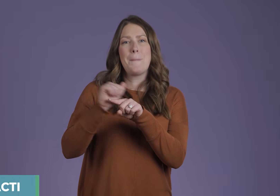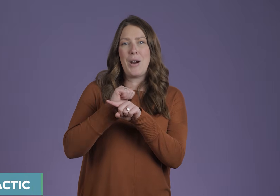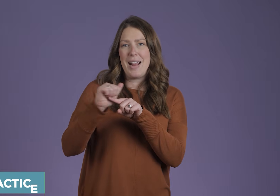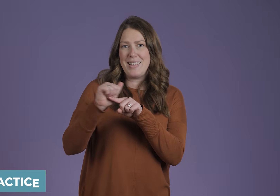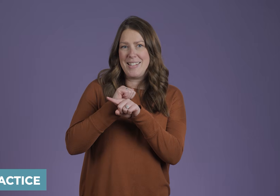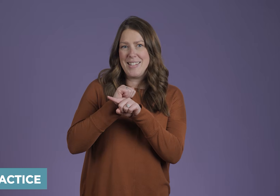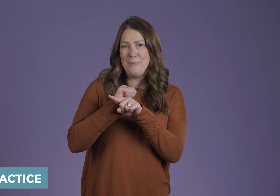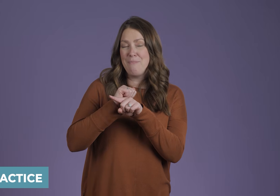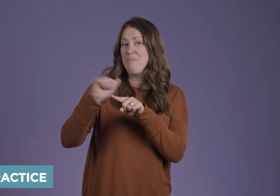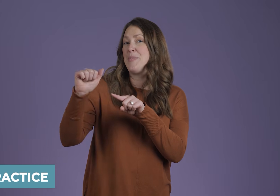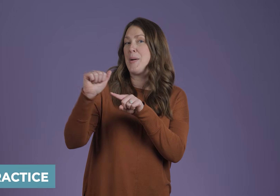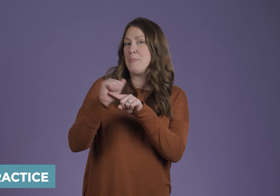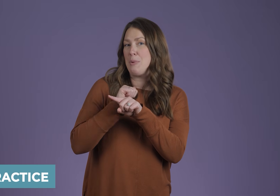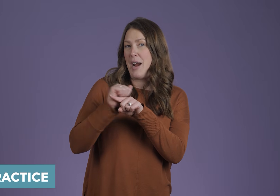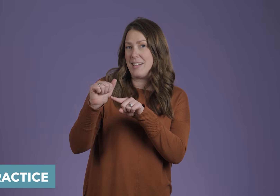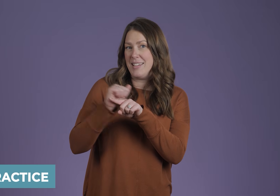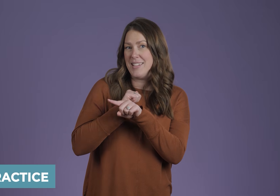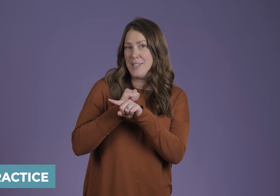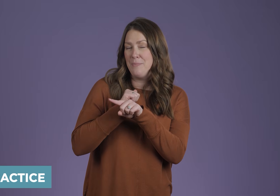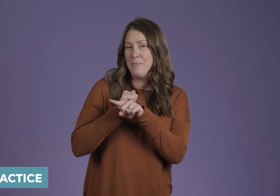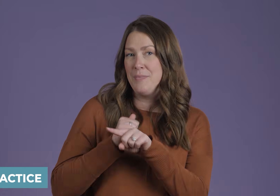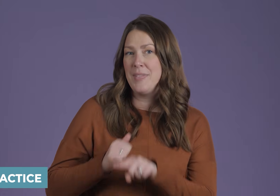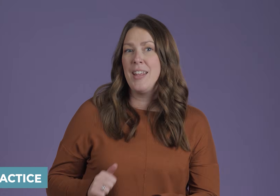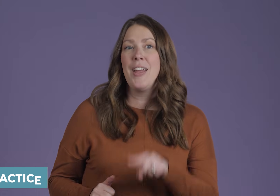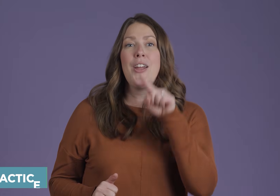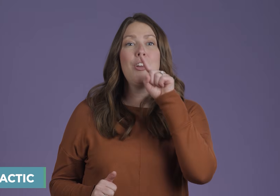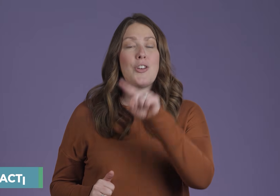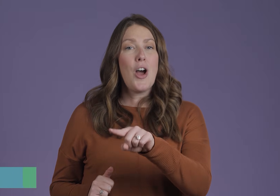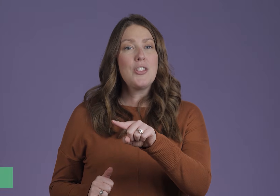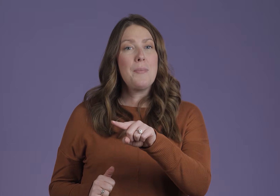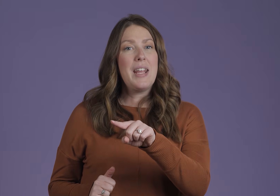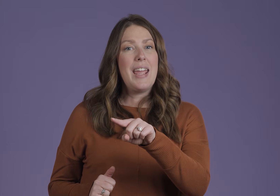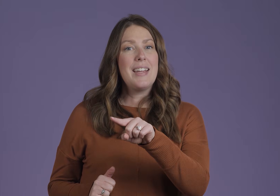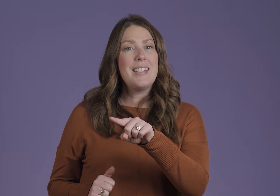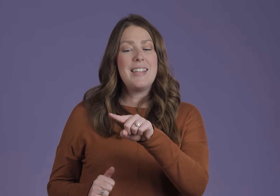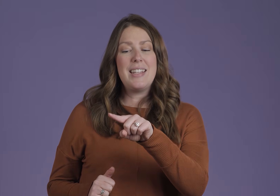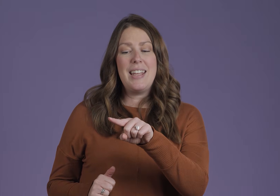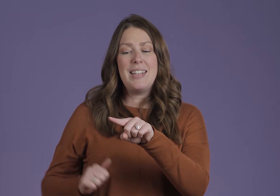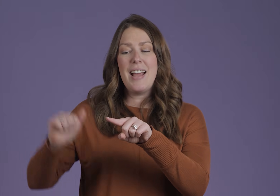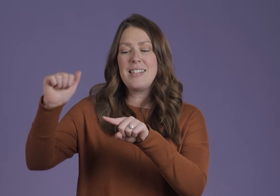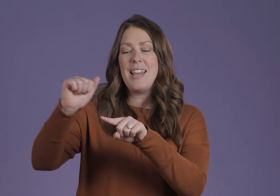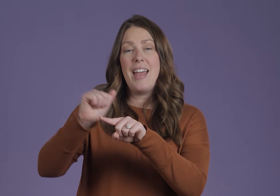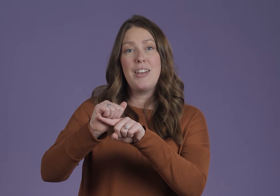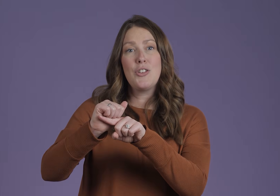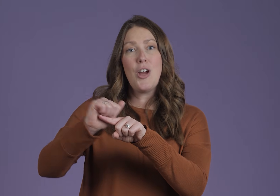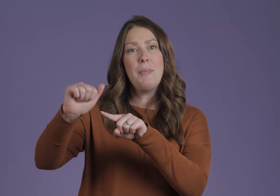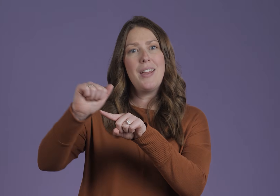Practice, practice. Your non-dominant hand is an index, and your dominant